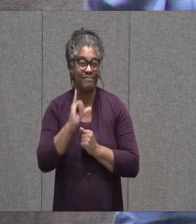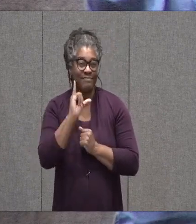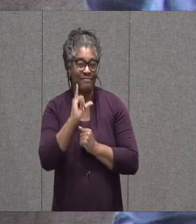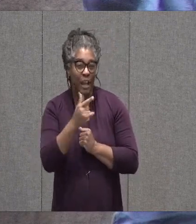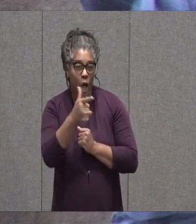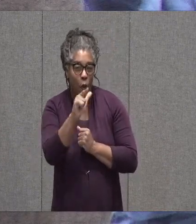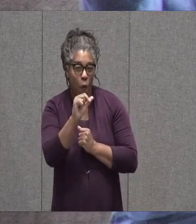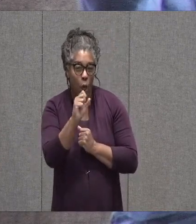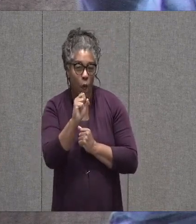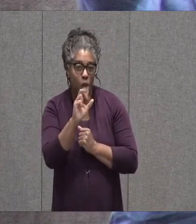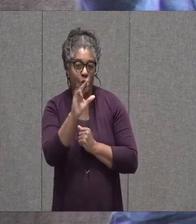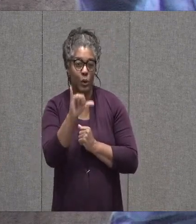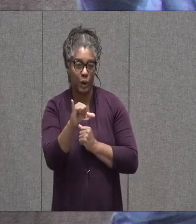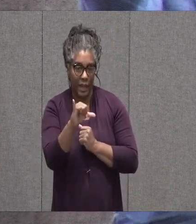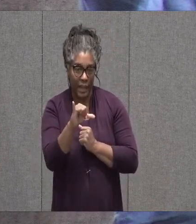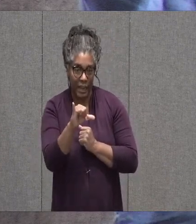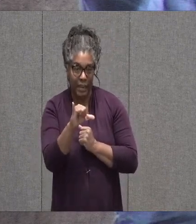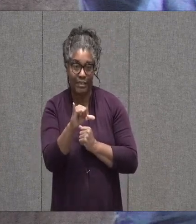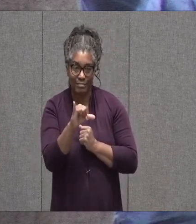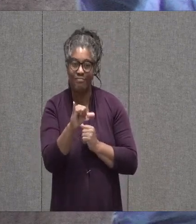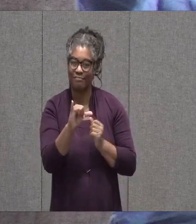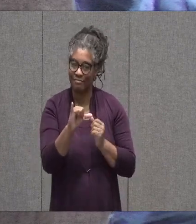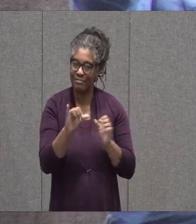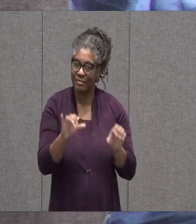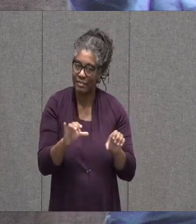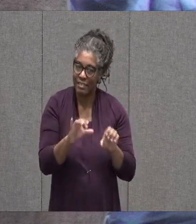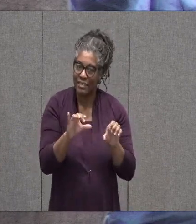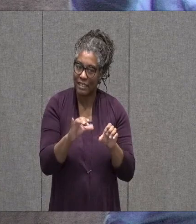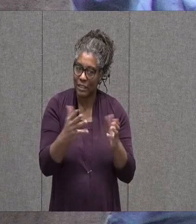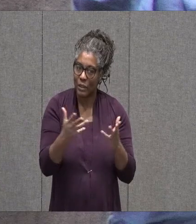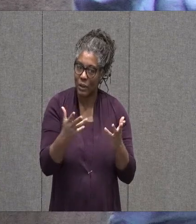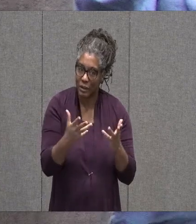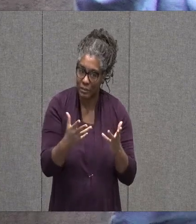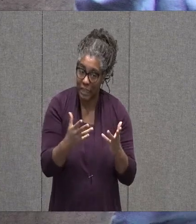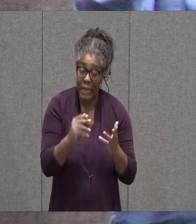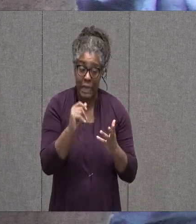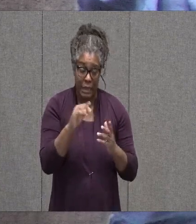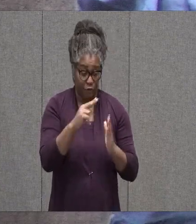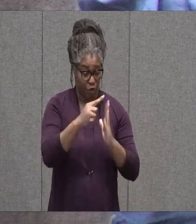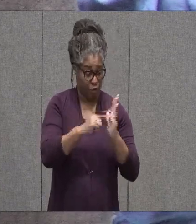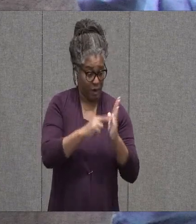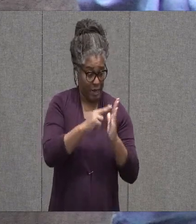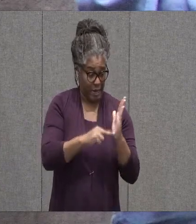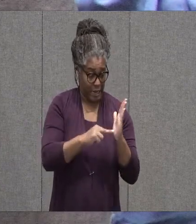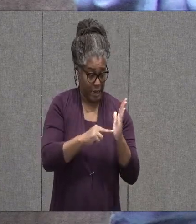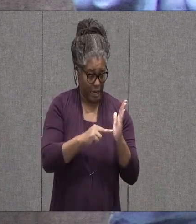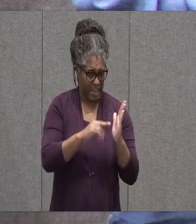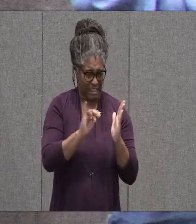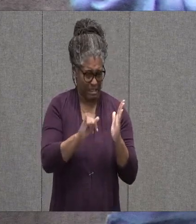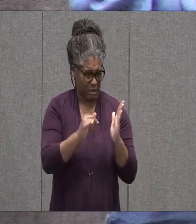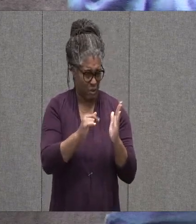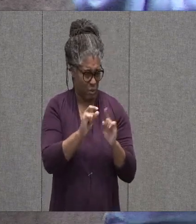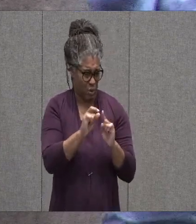So, now, when you're reading and informational text and you can't figure out a word, you can know to check in the glossary.